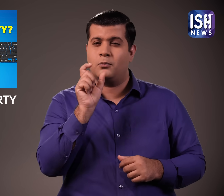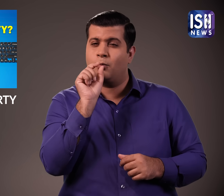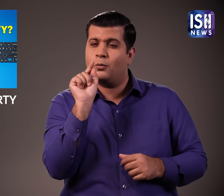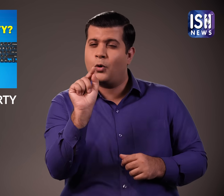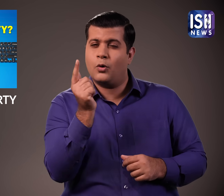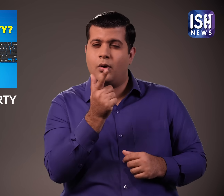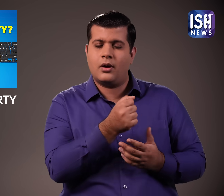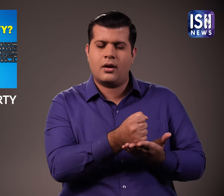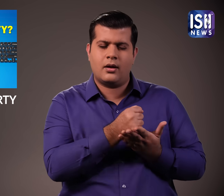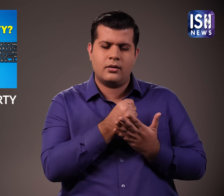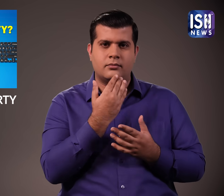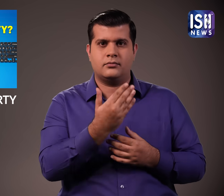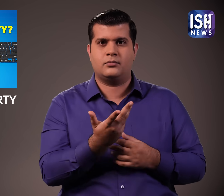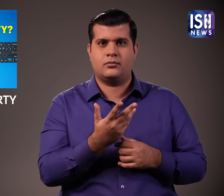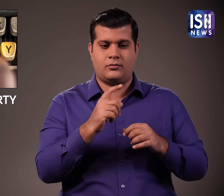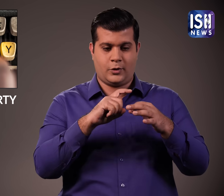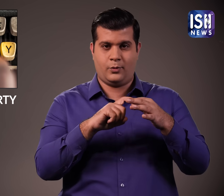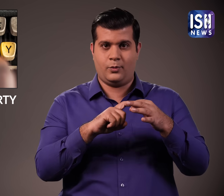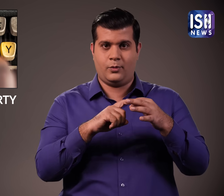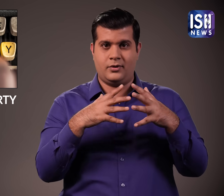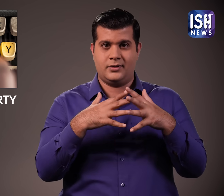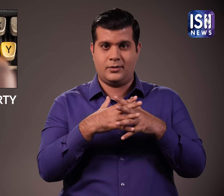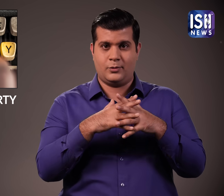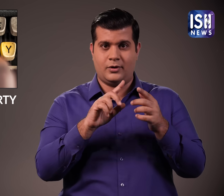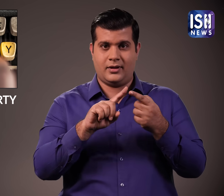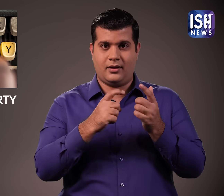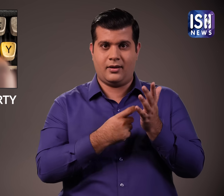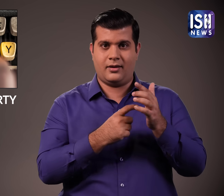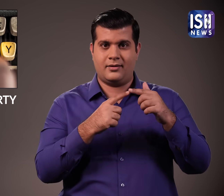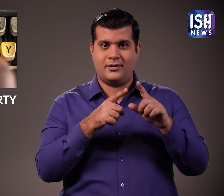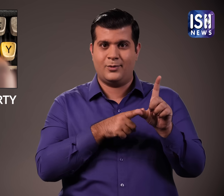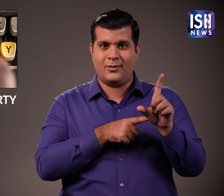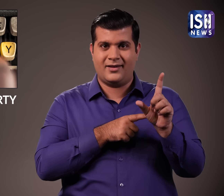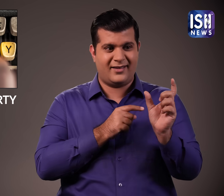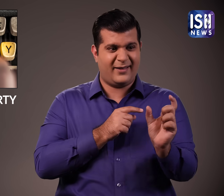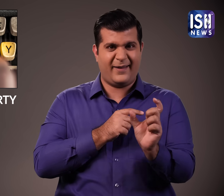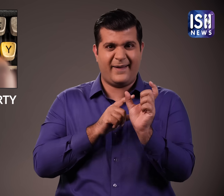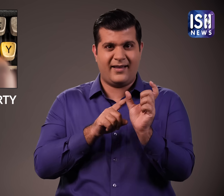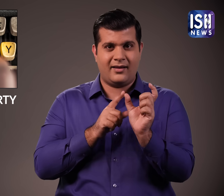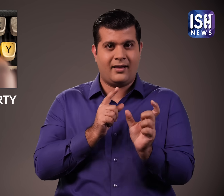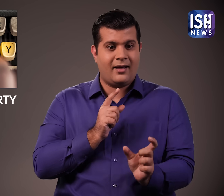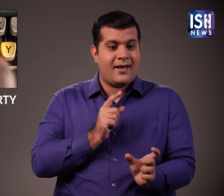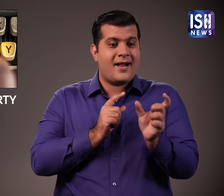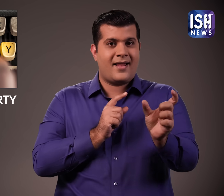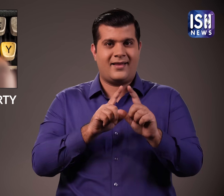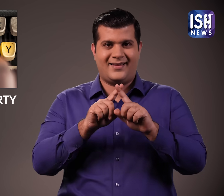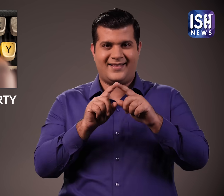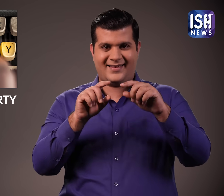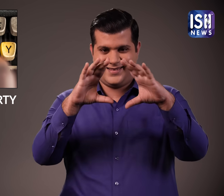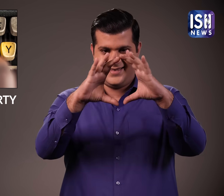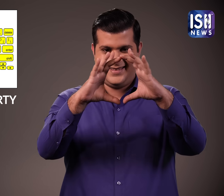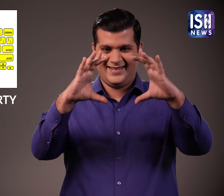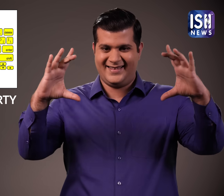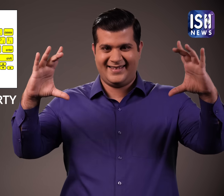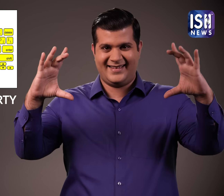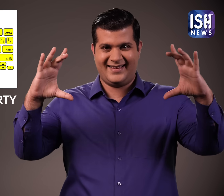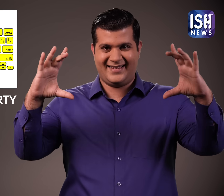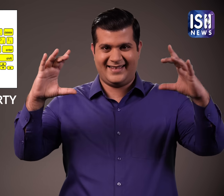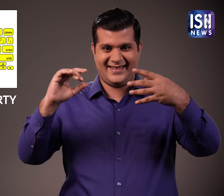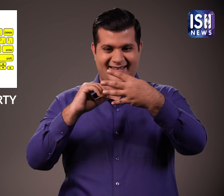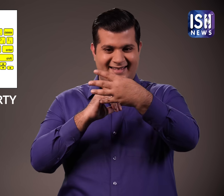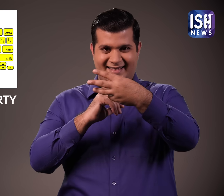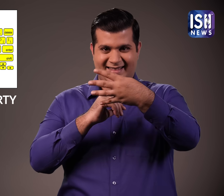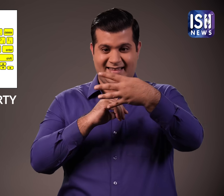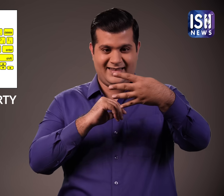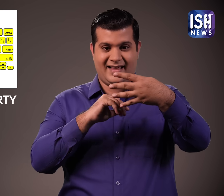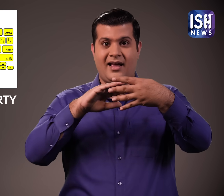This was invention of the QWERTY Keyboard. It is found on the uppermost alphabet row of the keyboard.